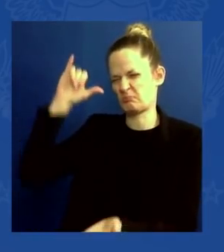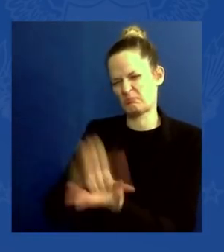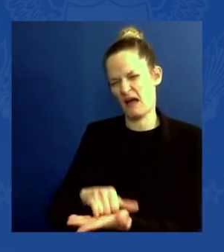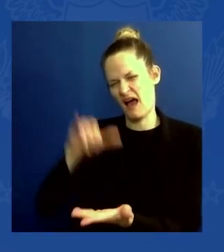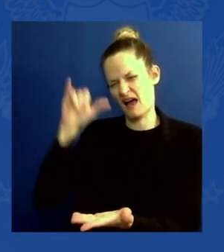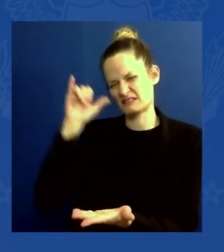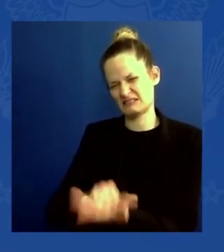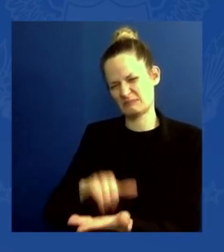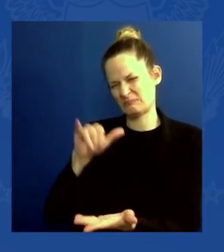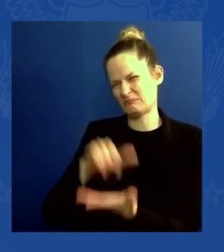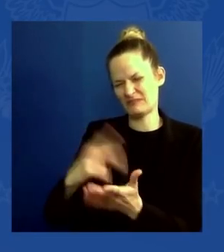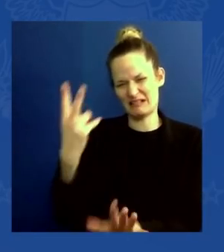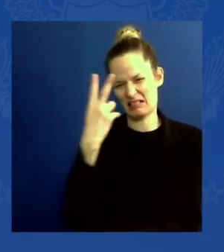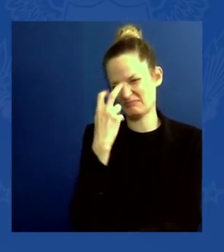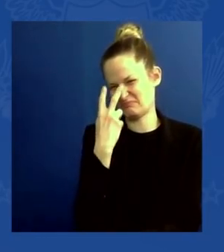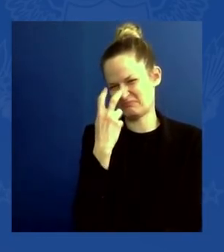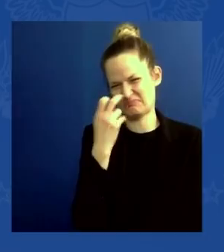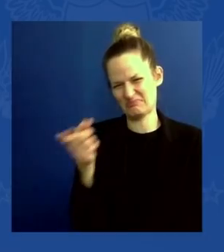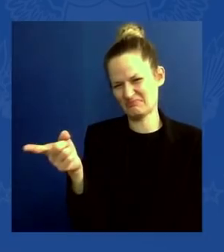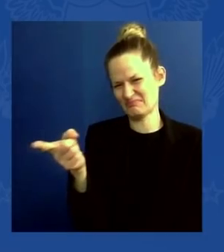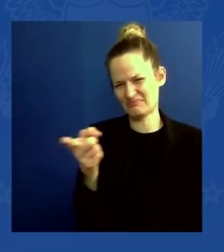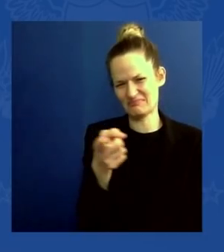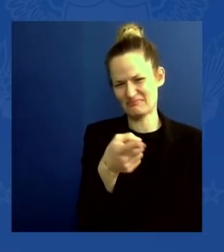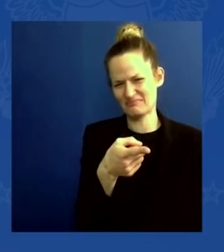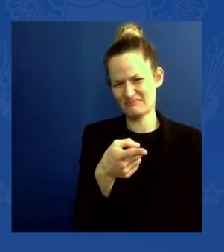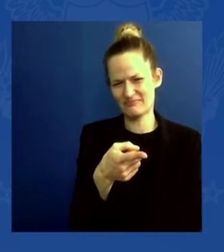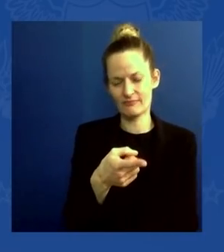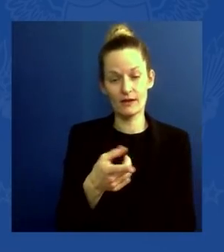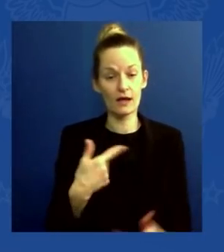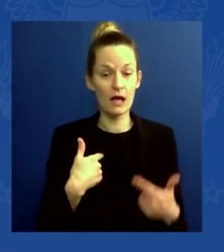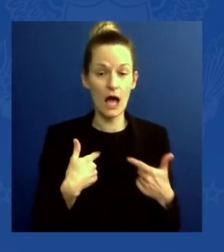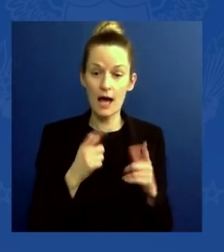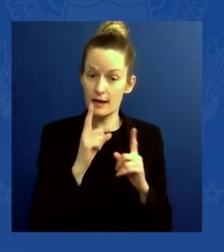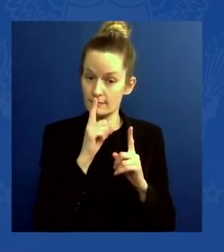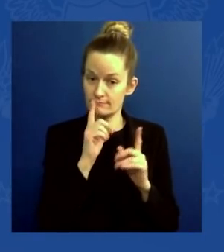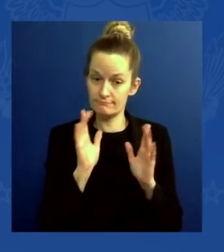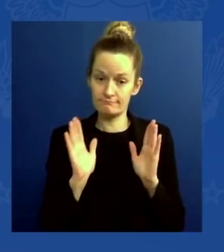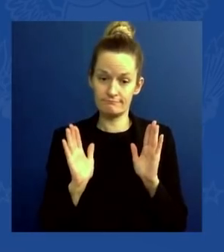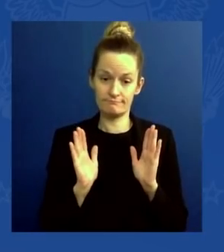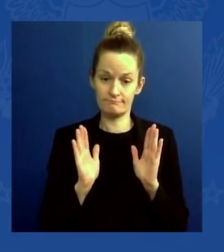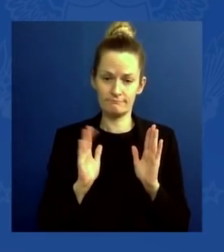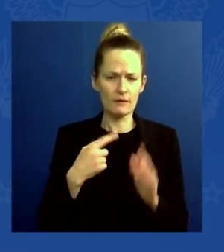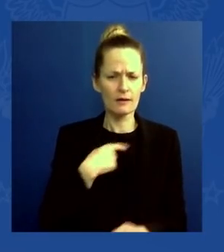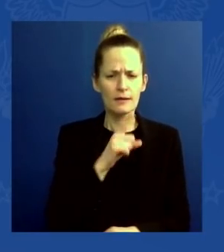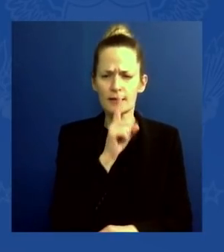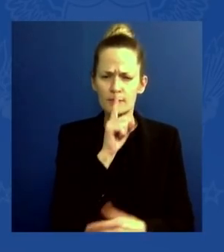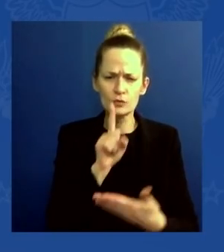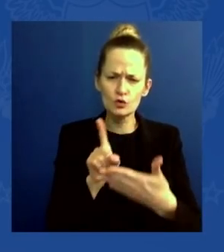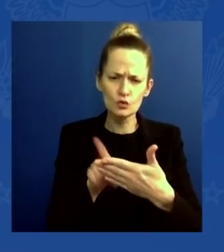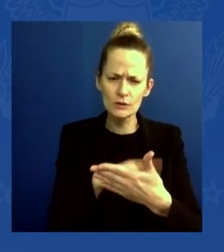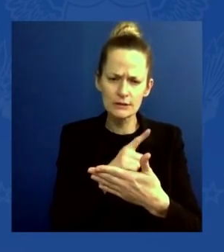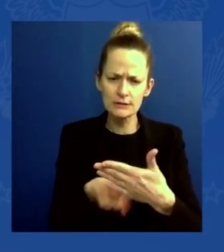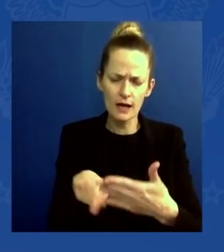It's understandable. It's not -- it's -- I'm not criticizing people who said that, because these things have never been done before.